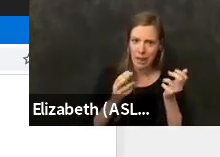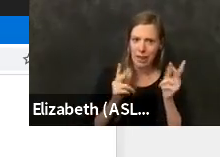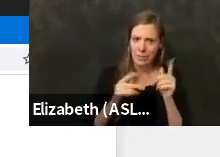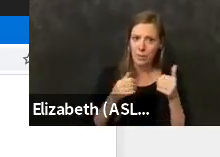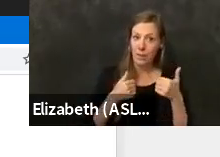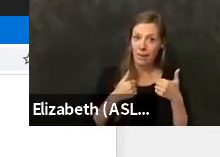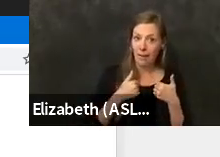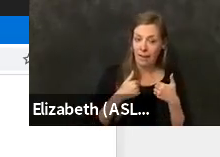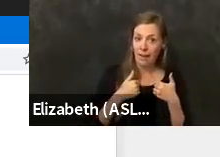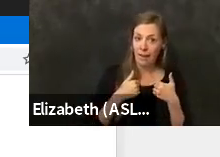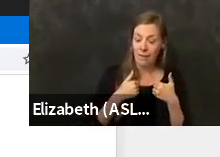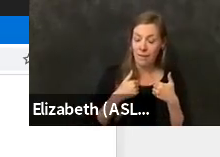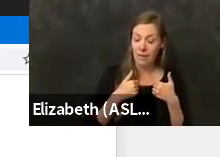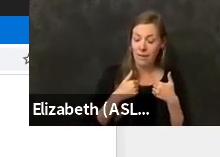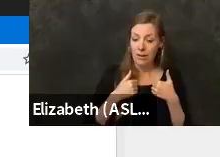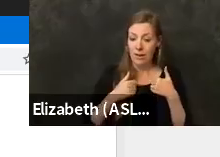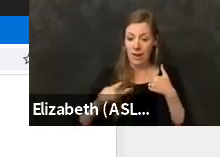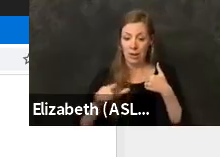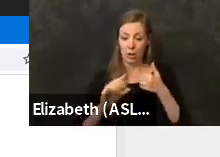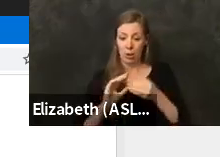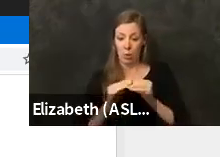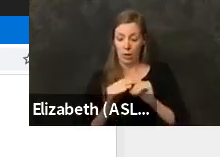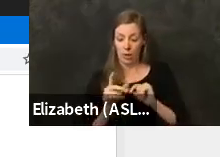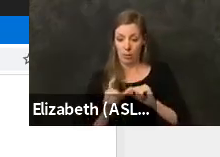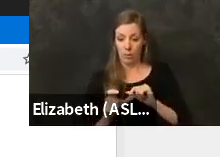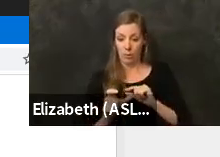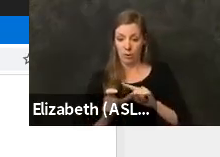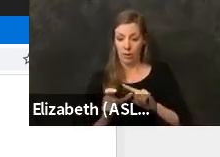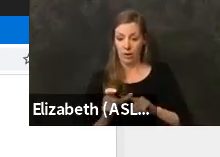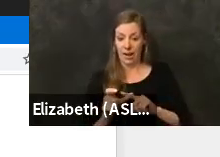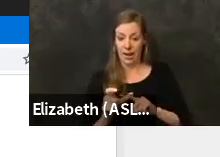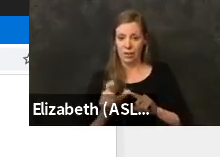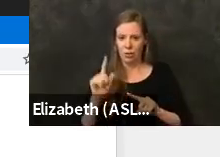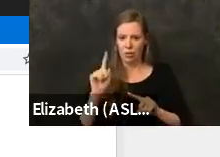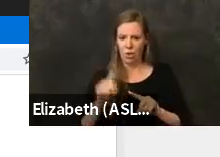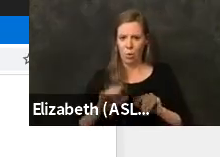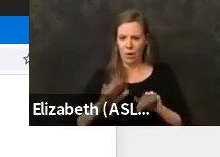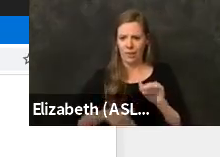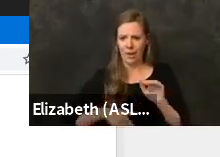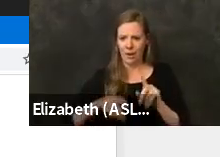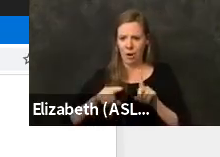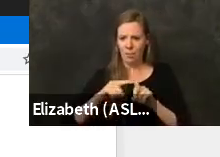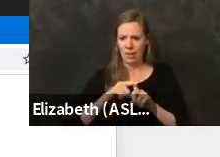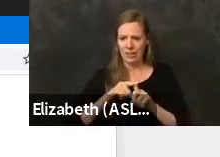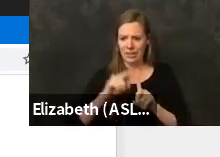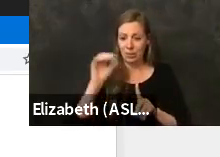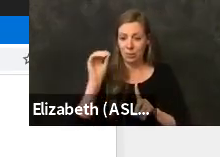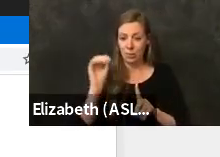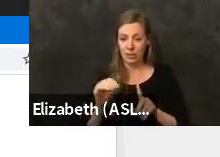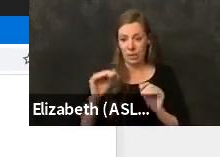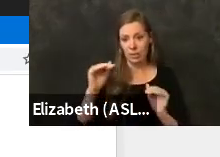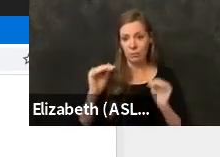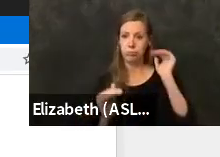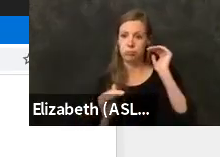and the denominator or the lower number is lower than our positivity percentage. The rate is higher.